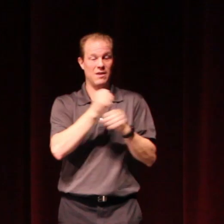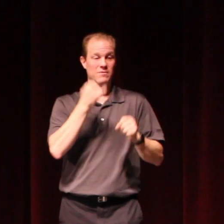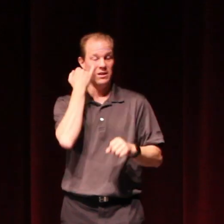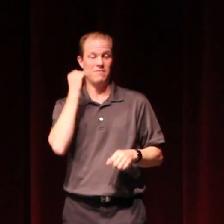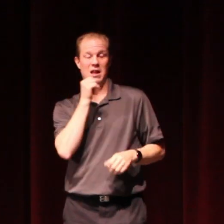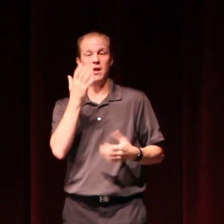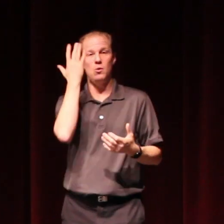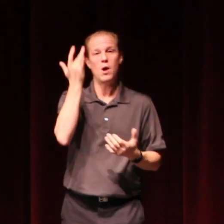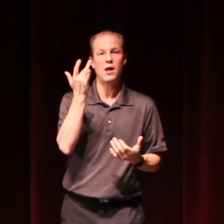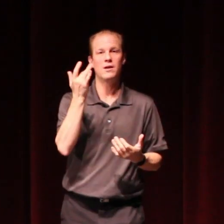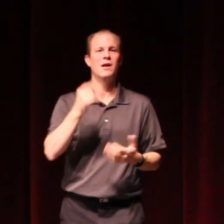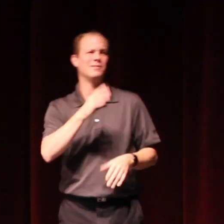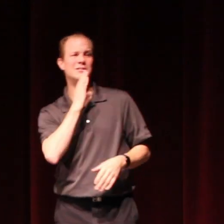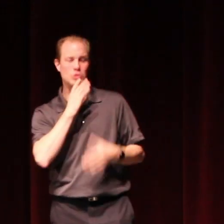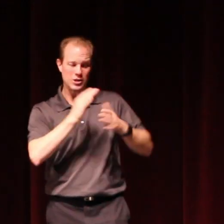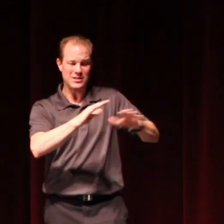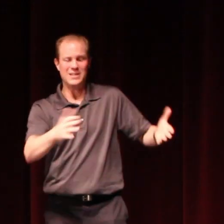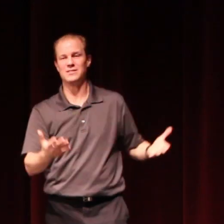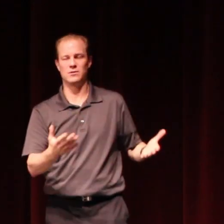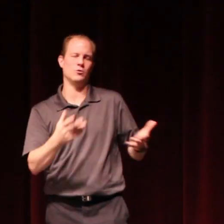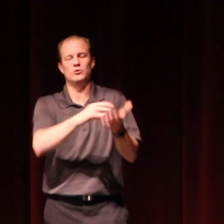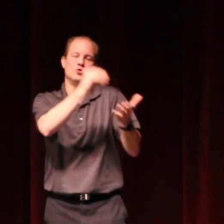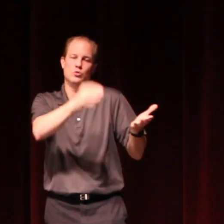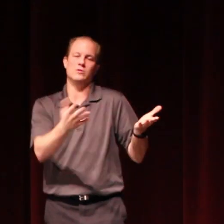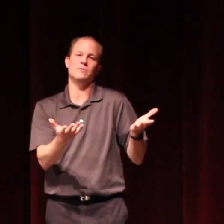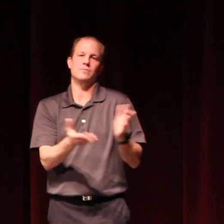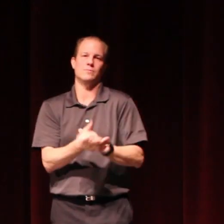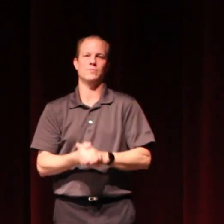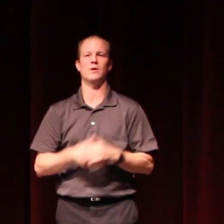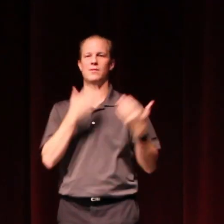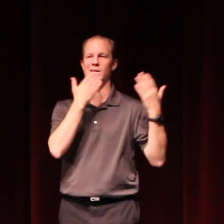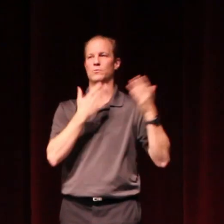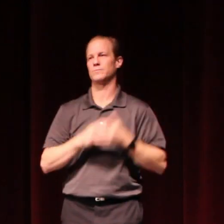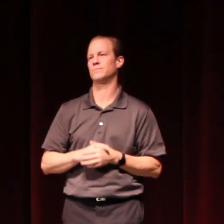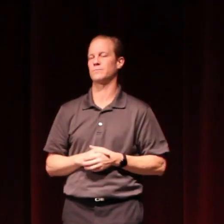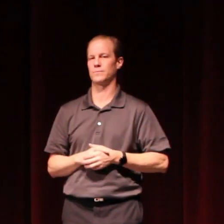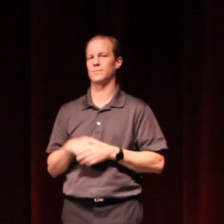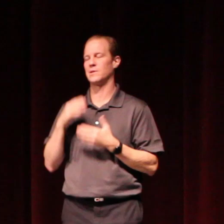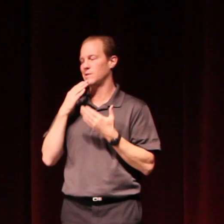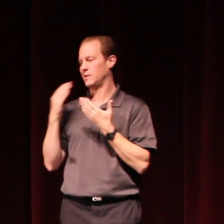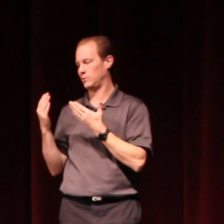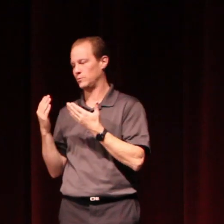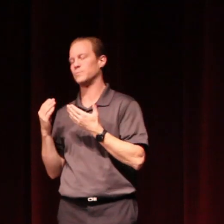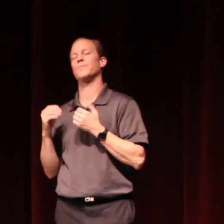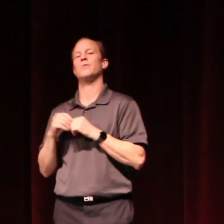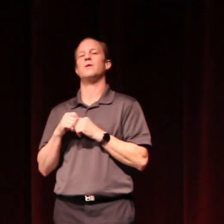talk to the kids, or the students so thank you. Thank you next we will hear from Joel Spotts.